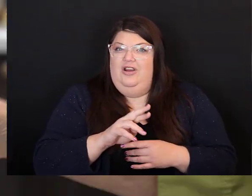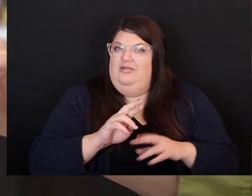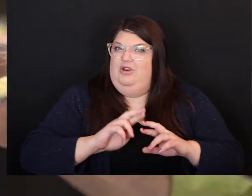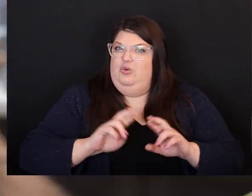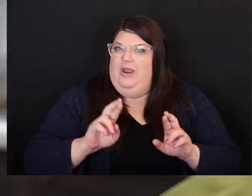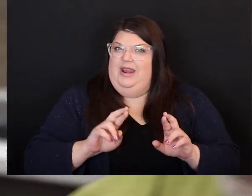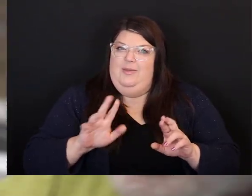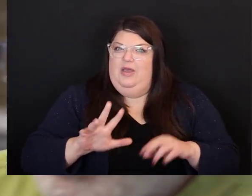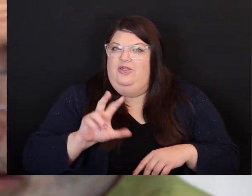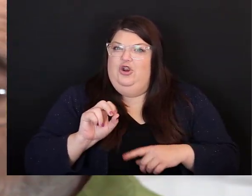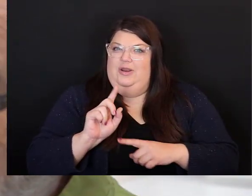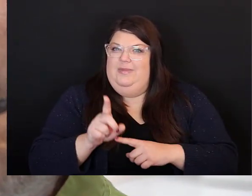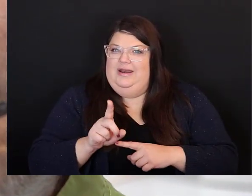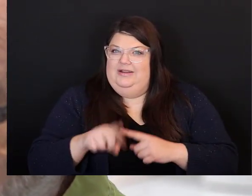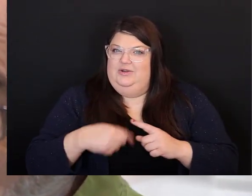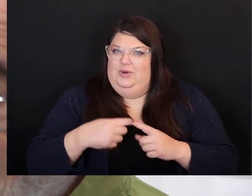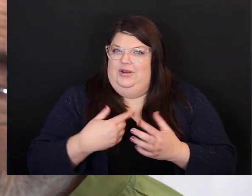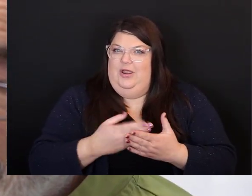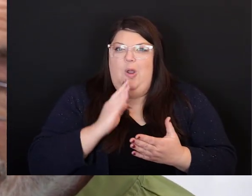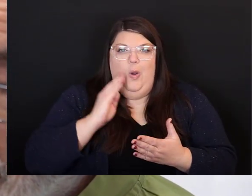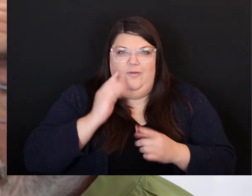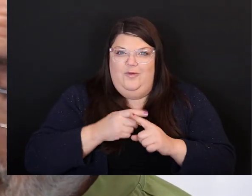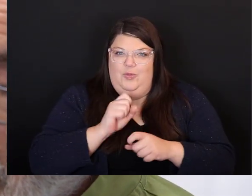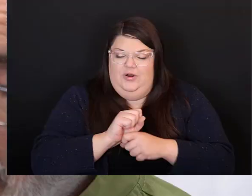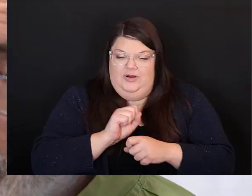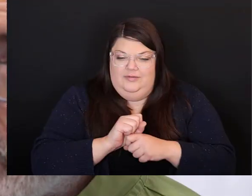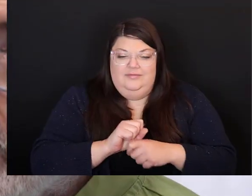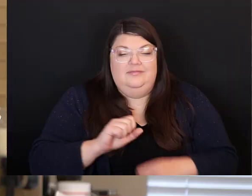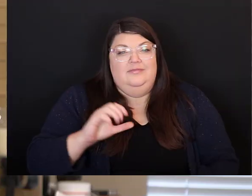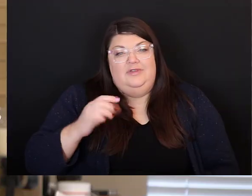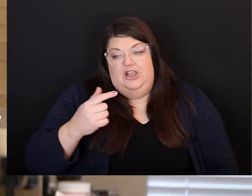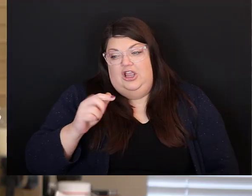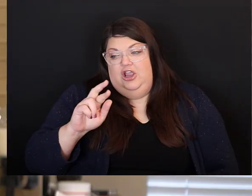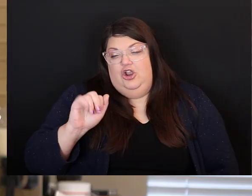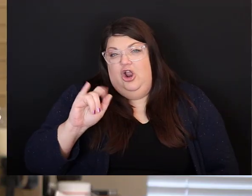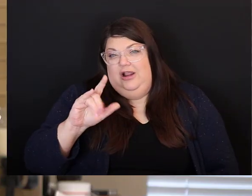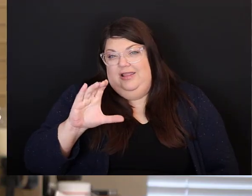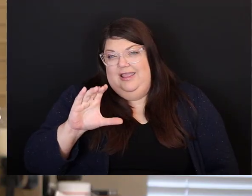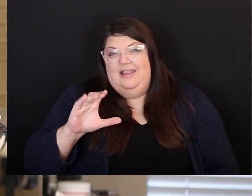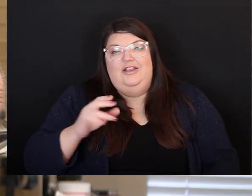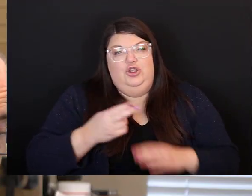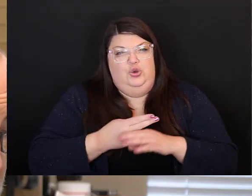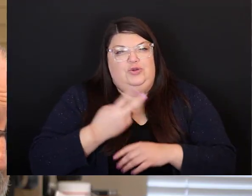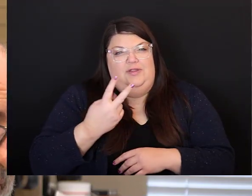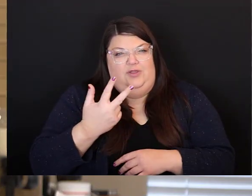And now I'm gonna add the garlic to the turkey. I used three cloves of garlic in this.